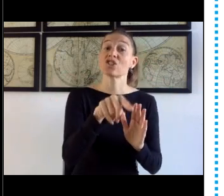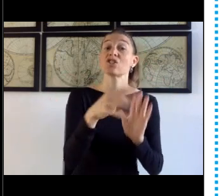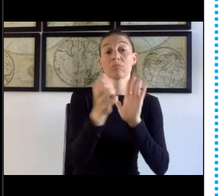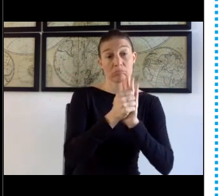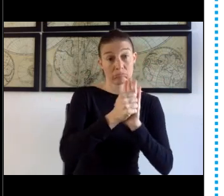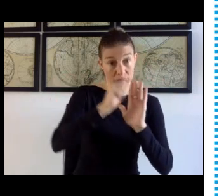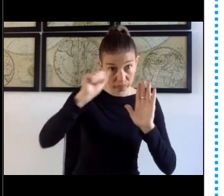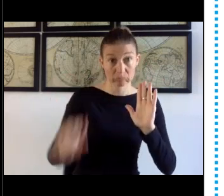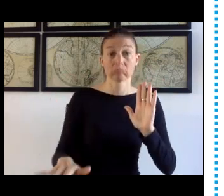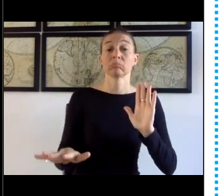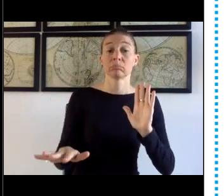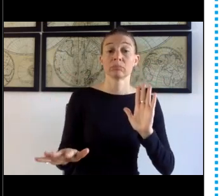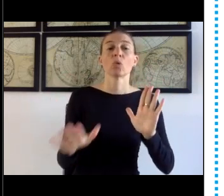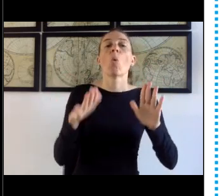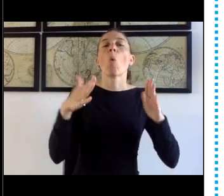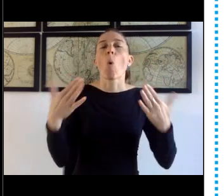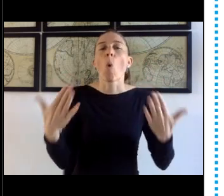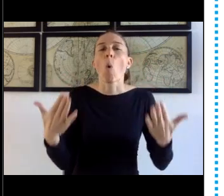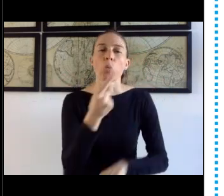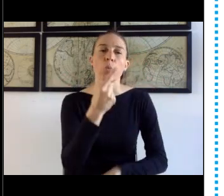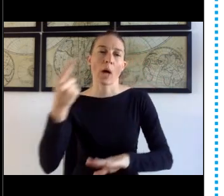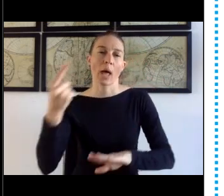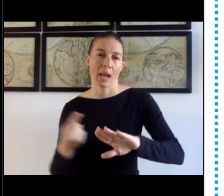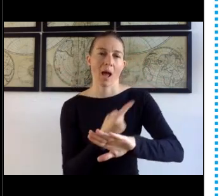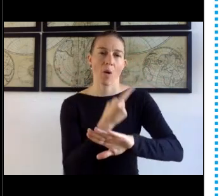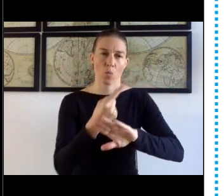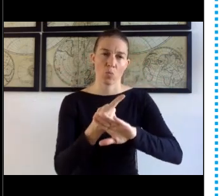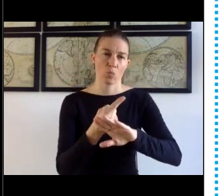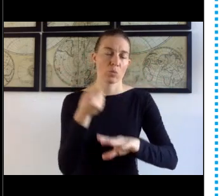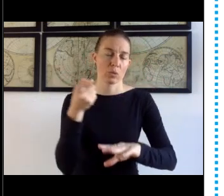or it's down to one hour as in the Netherlands.